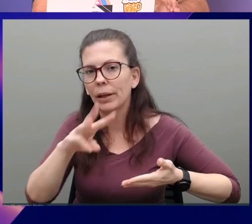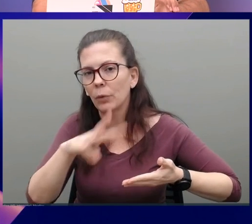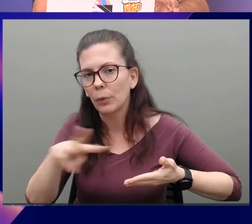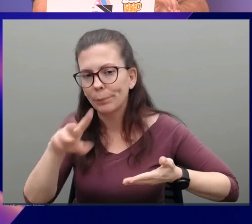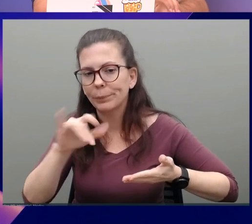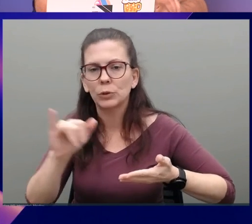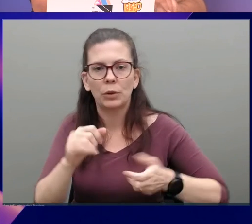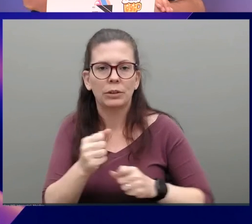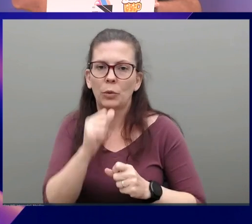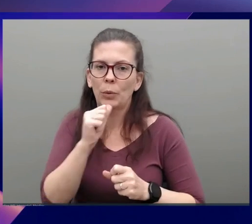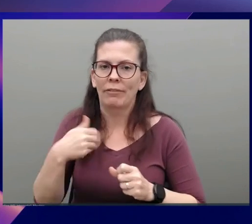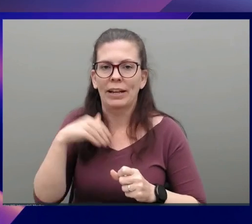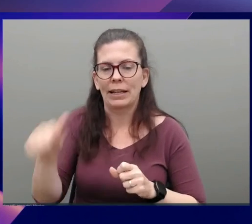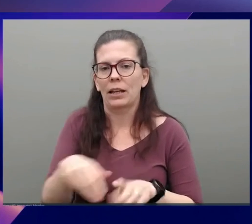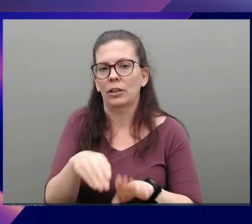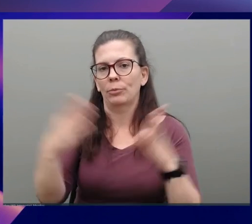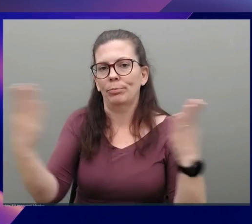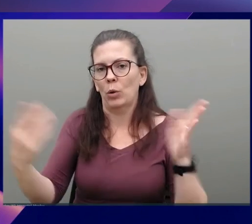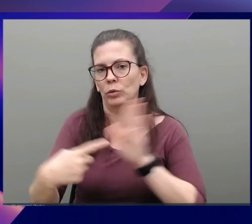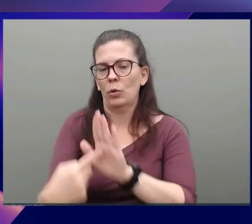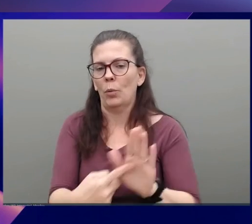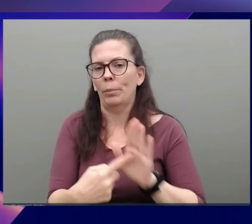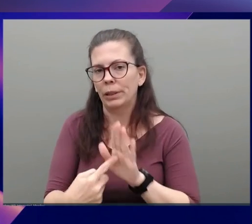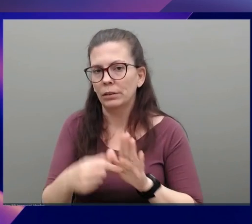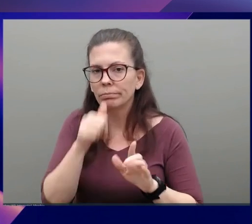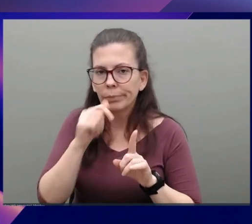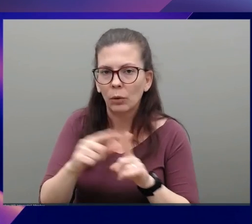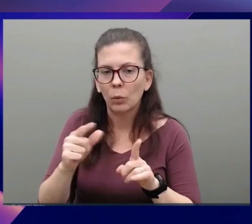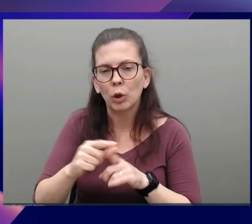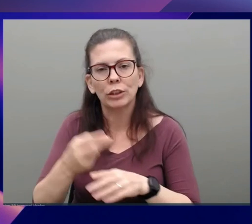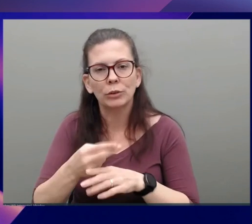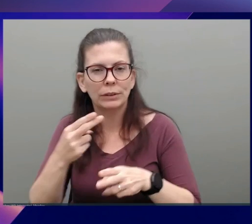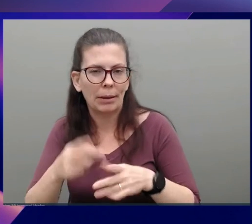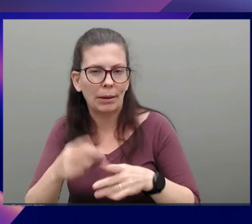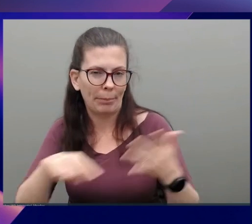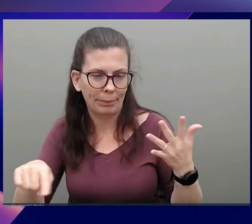Exactly, yeah, and also a principle of least privilege on the credential. That's correct, yeah.